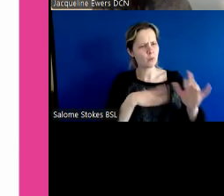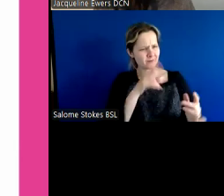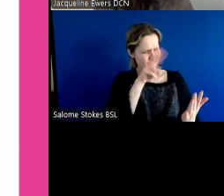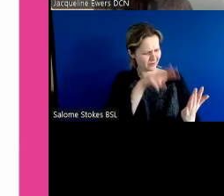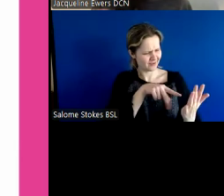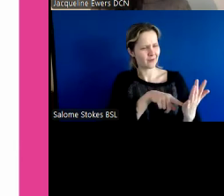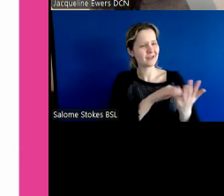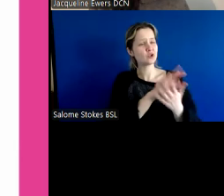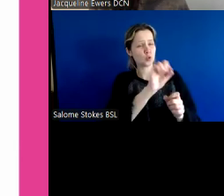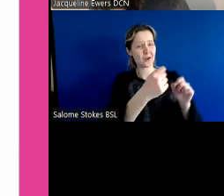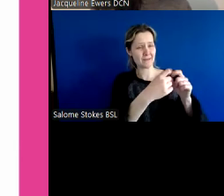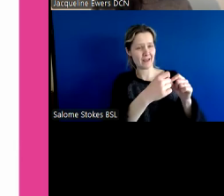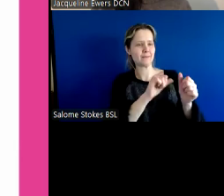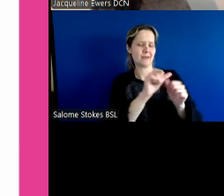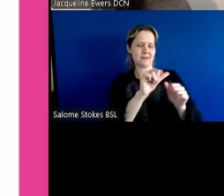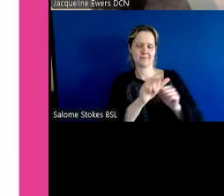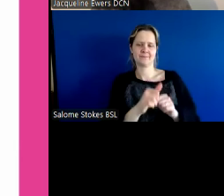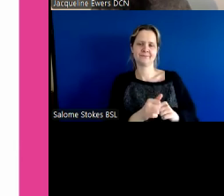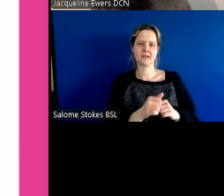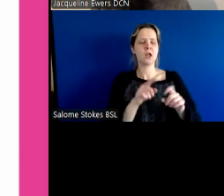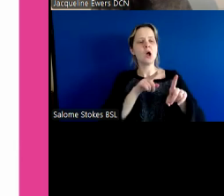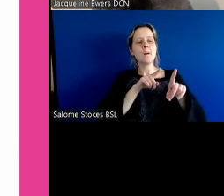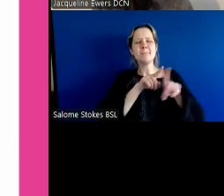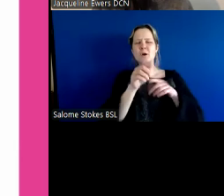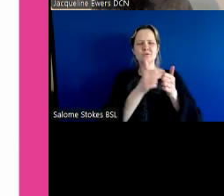Because most organizations aren't just talking to one audience type,